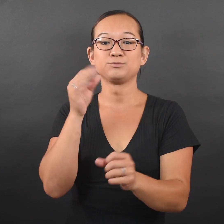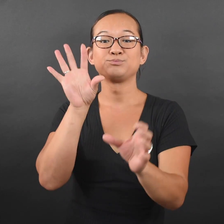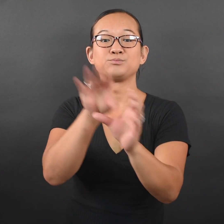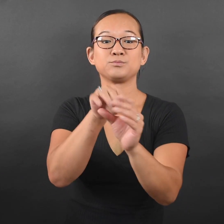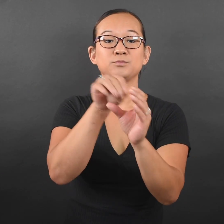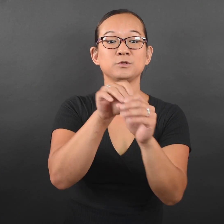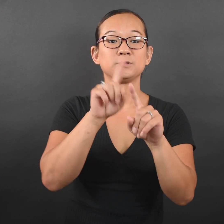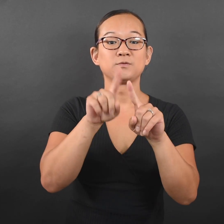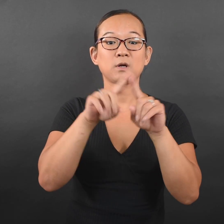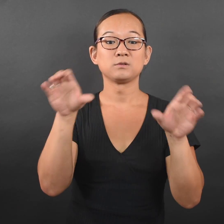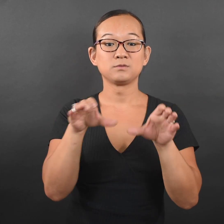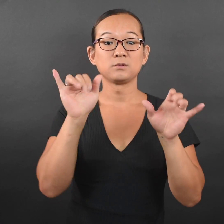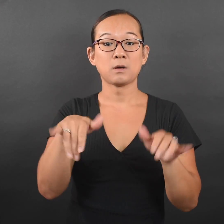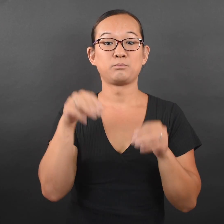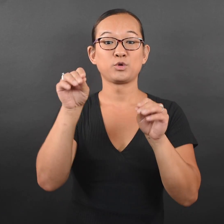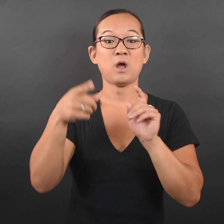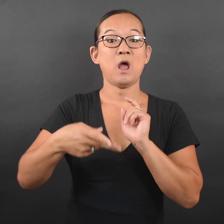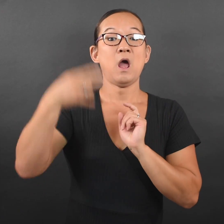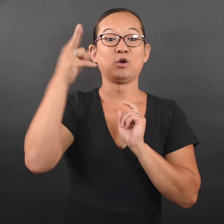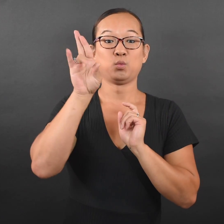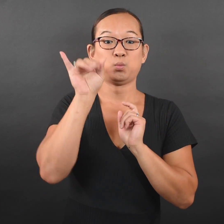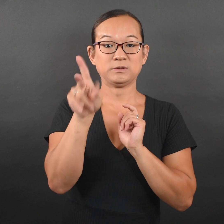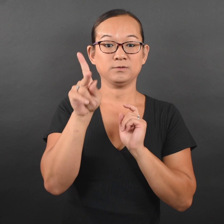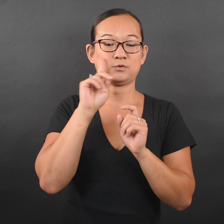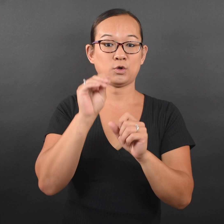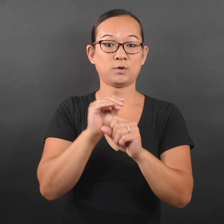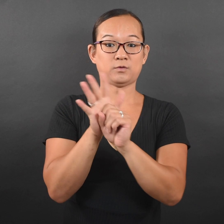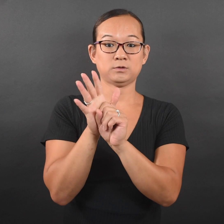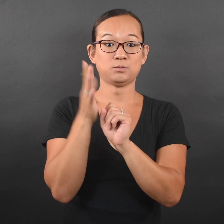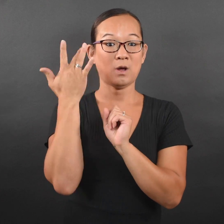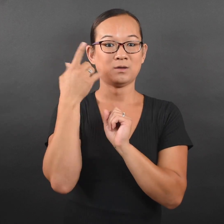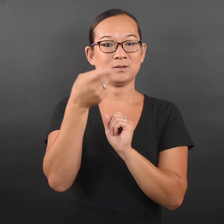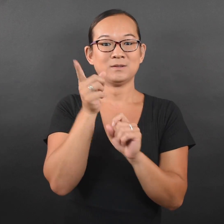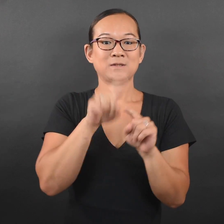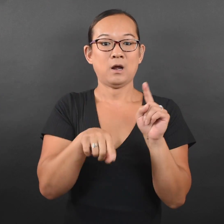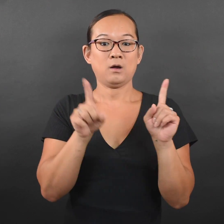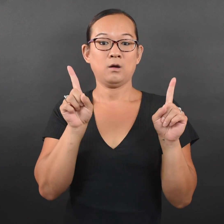and have taken part in activities that put them at higher risk for COVID-19